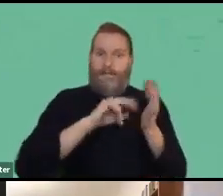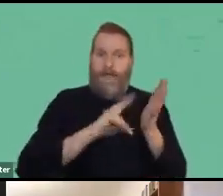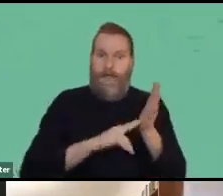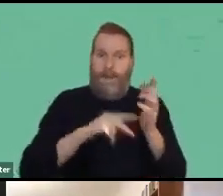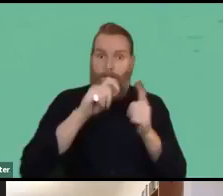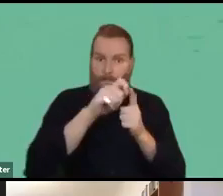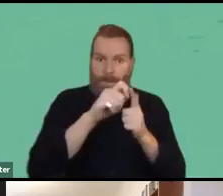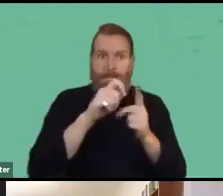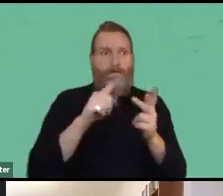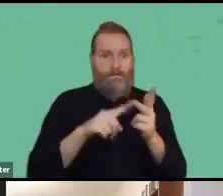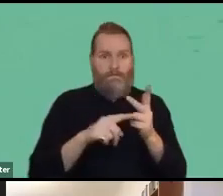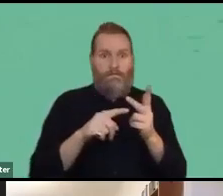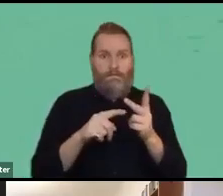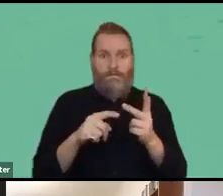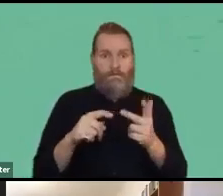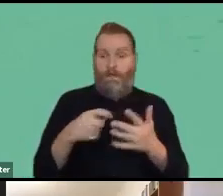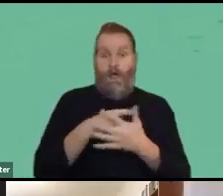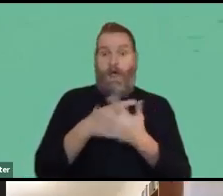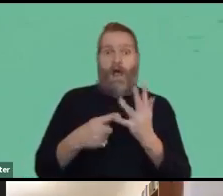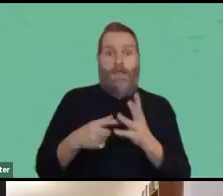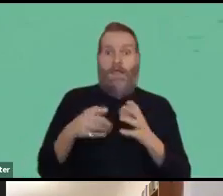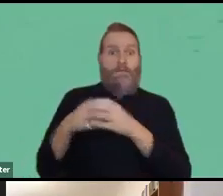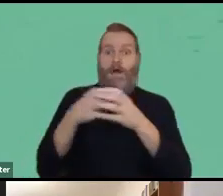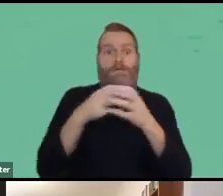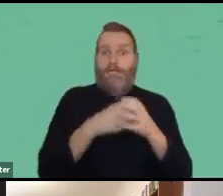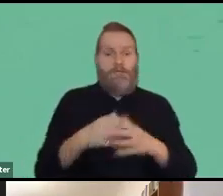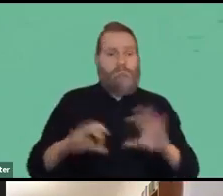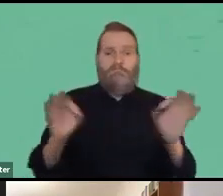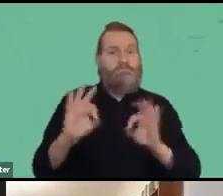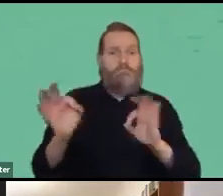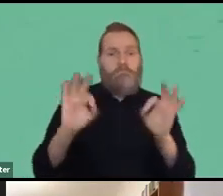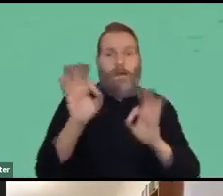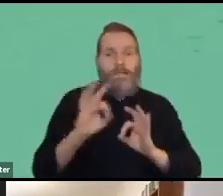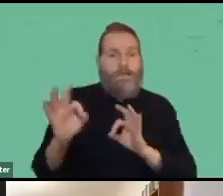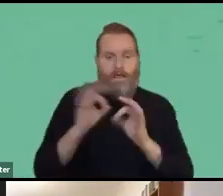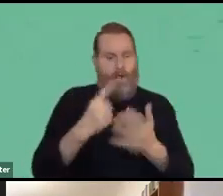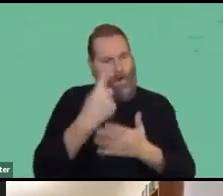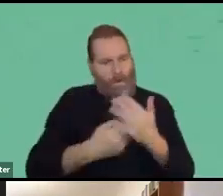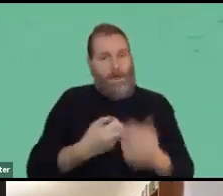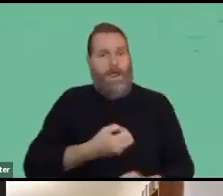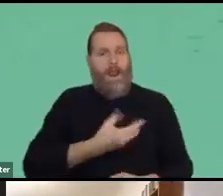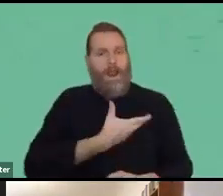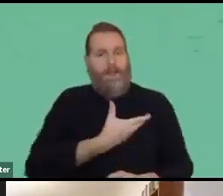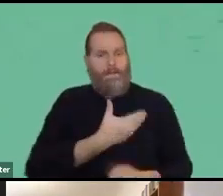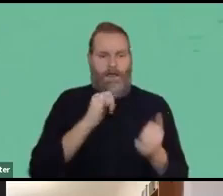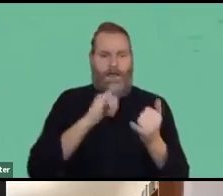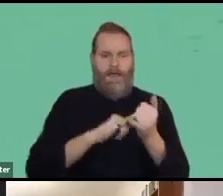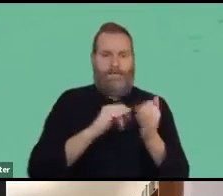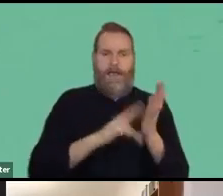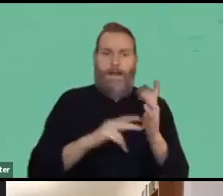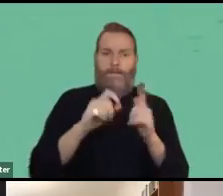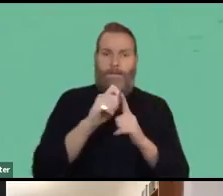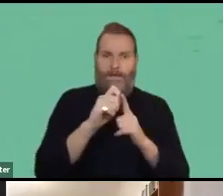no other, no other parties turned up and the difficult thing was because the debate itself